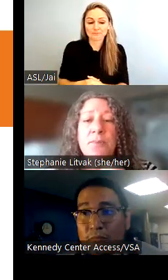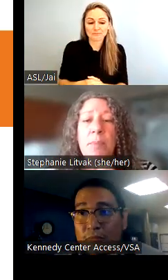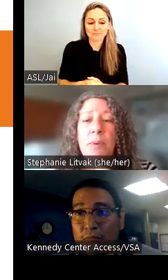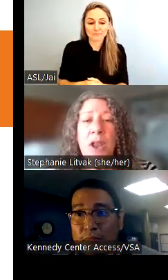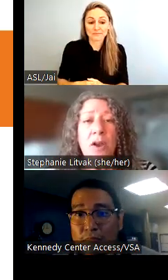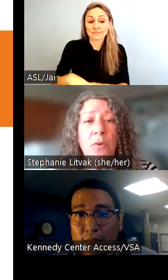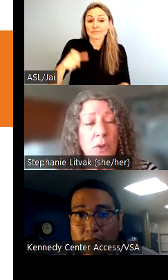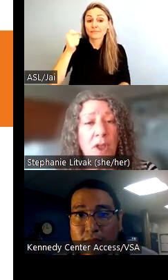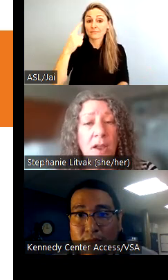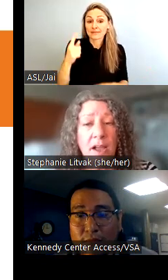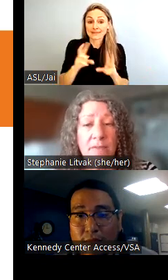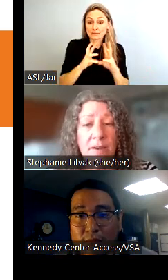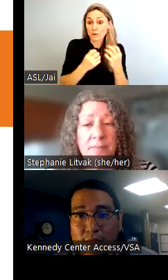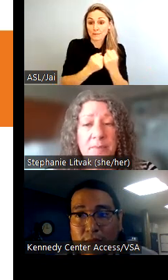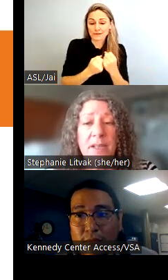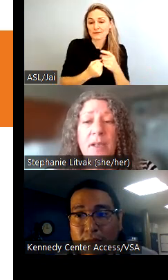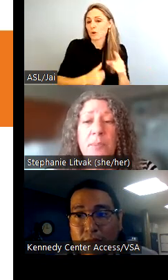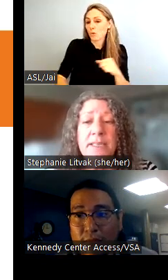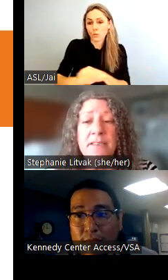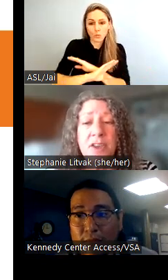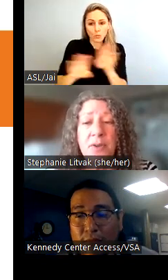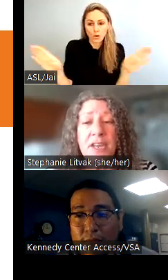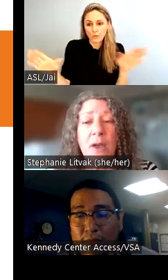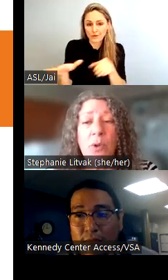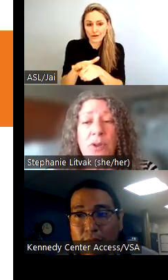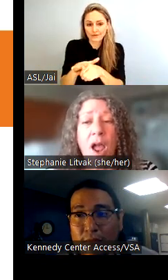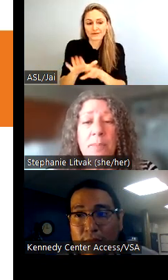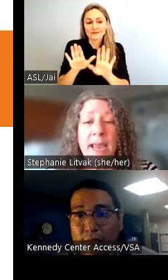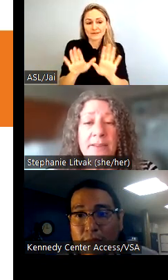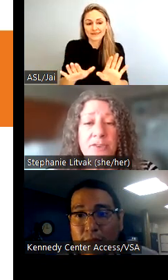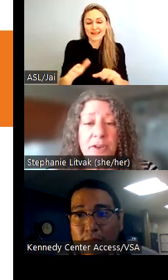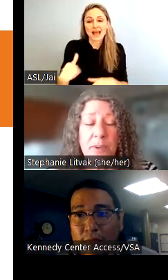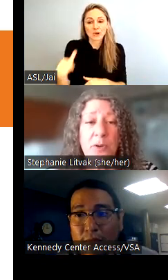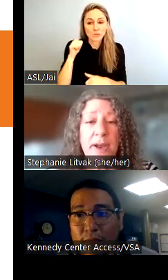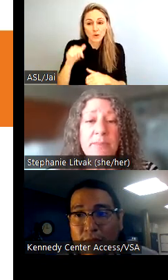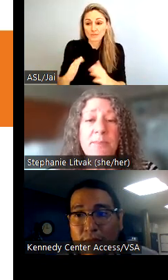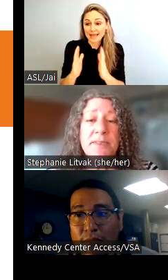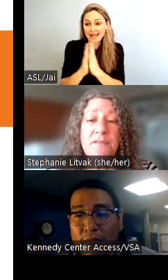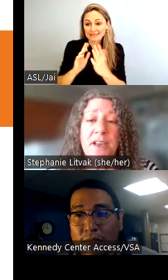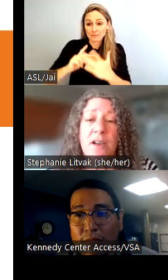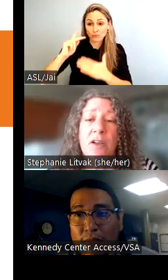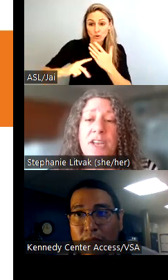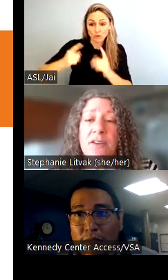This webinar will not cover, please note that I will not be answering program specific content